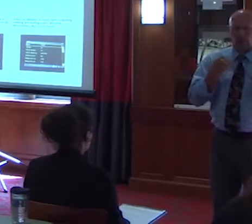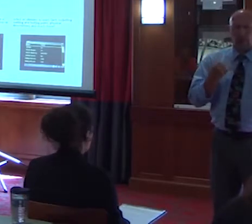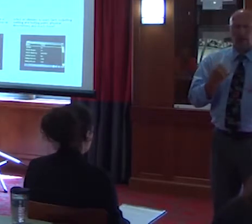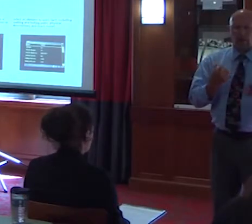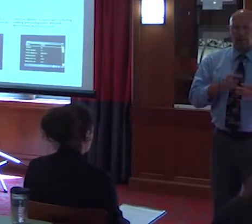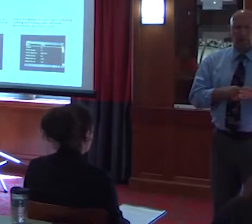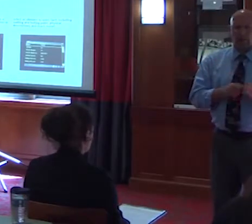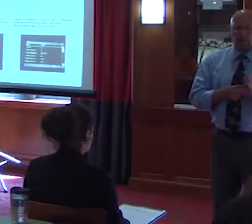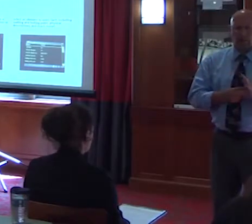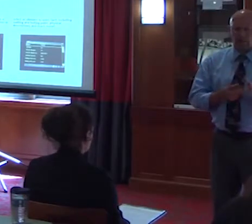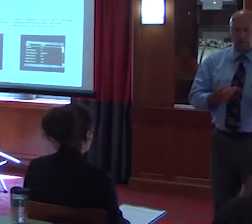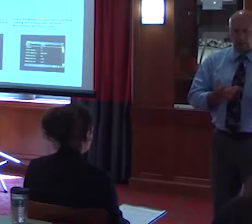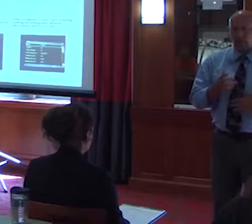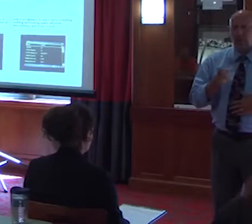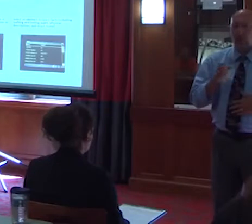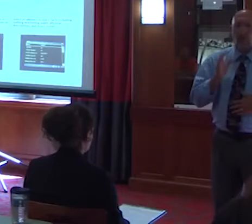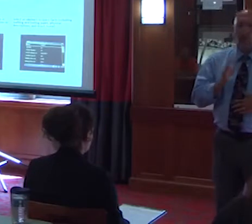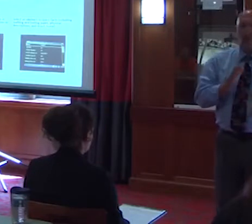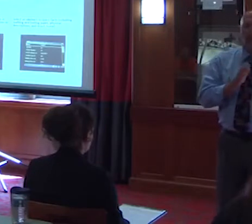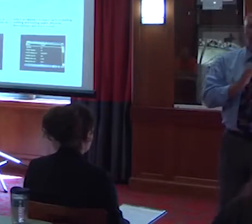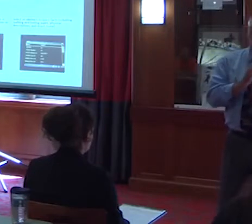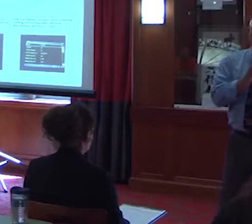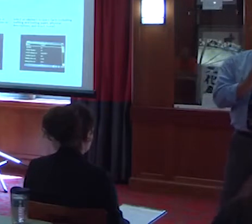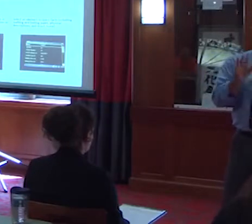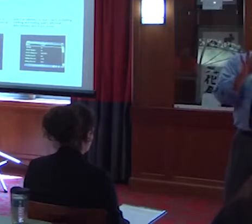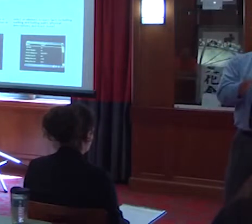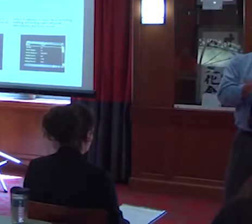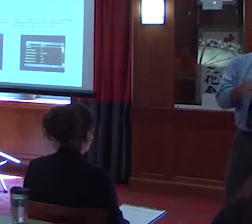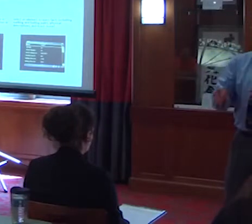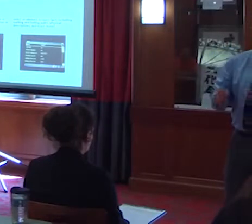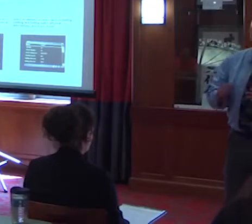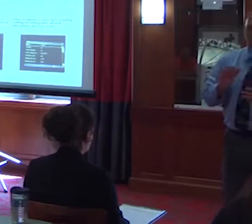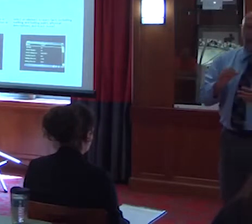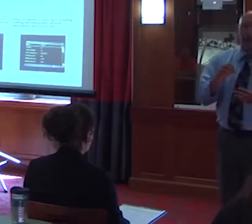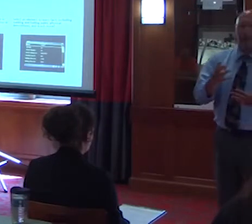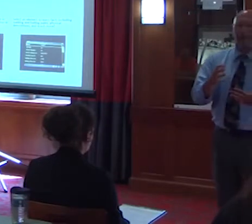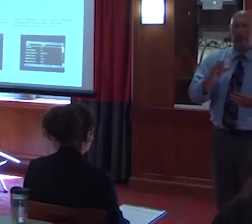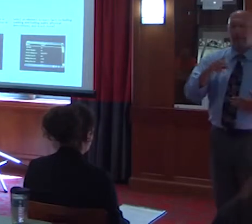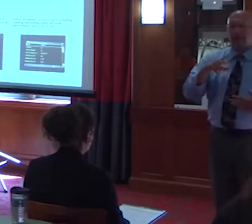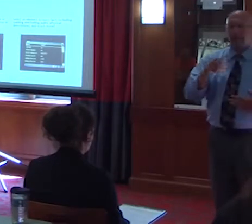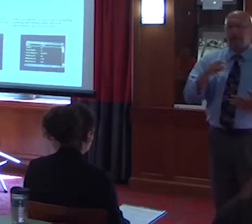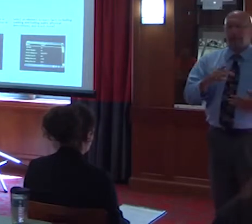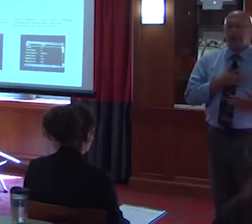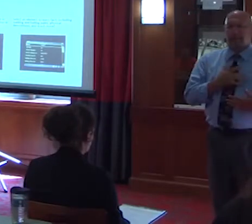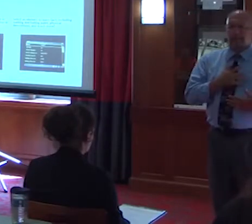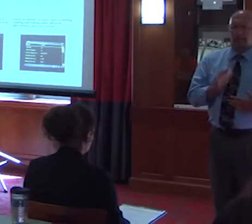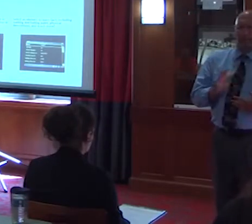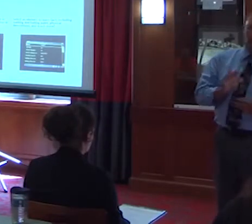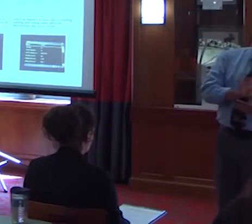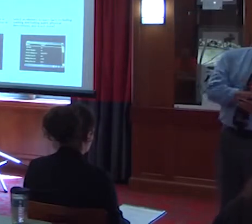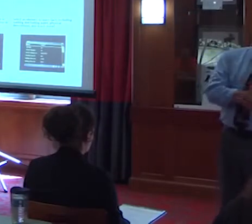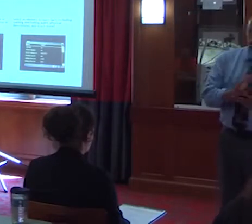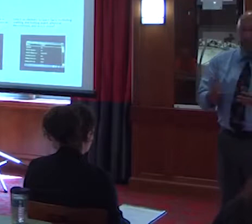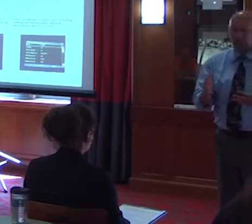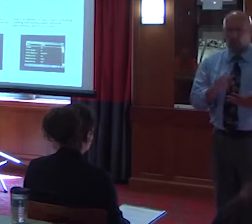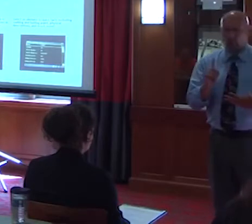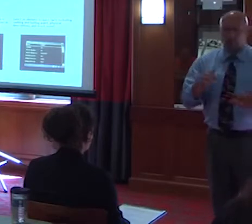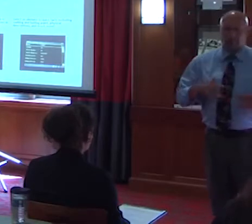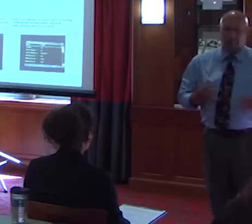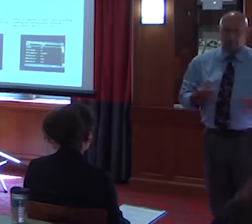Italian, and German. Is anyone in here fluent with any of those? [Audience] Yeah. Okay. [LabQuest] English, Deutsch, Espanol. We'll just turn it to Spanish. [Woman] I know a little of that. You know a little of that?